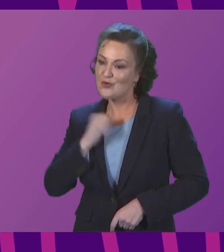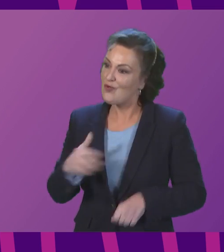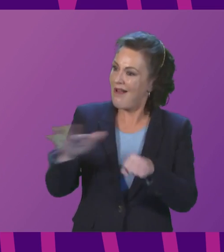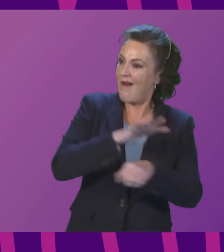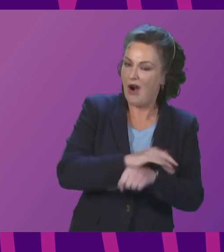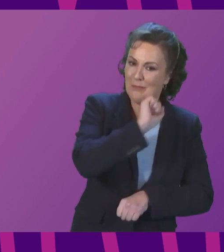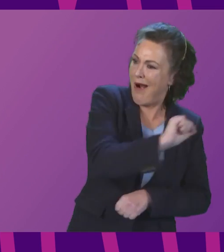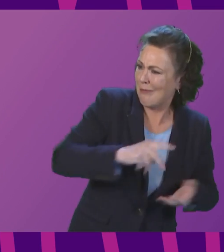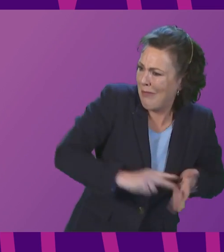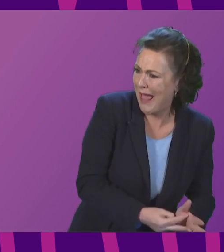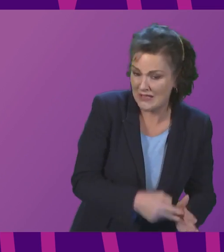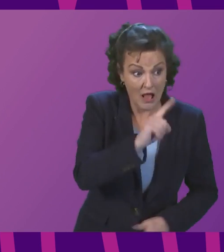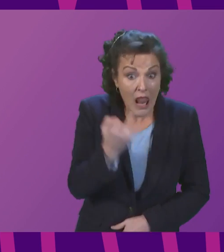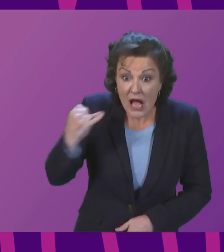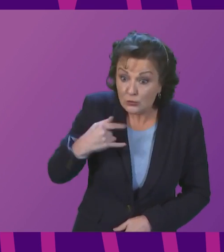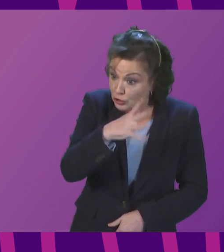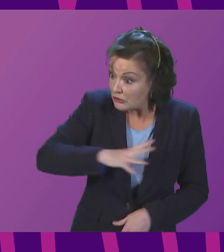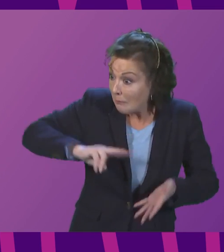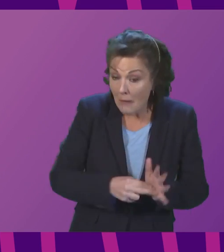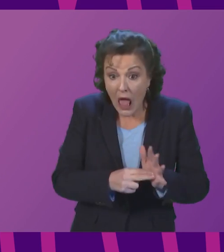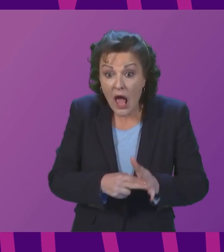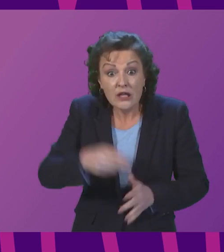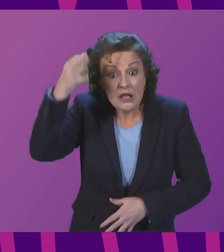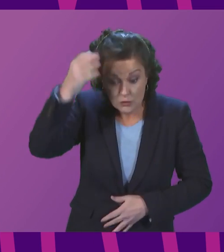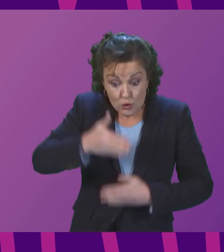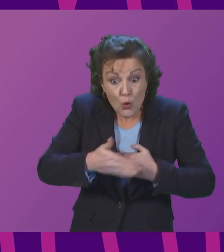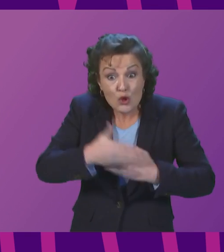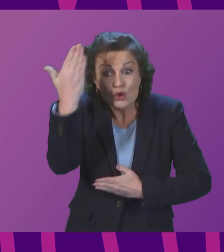week she is using them as a shield against her tax rises.